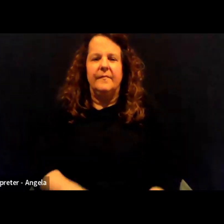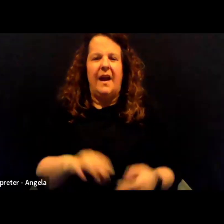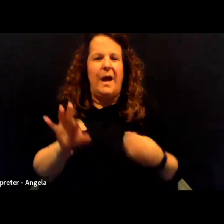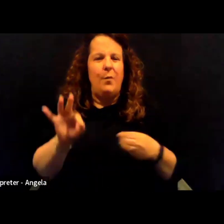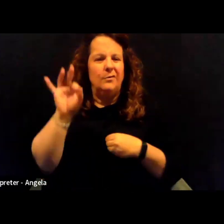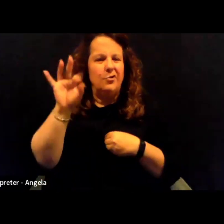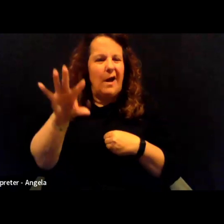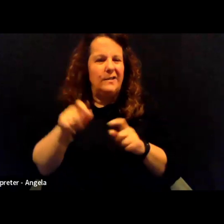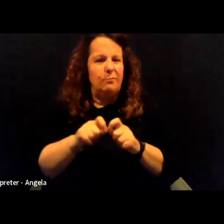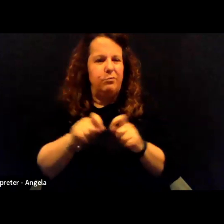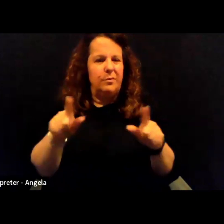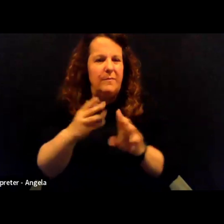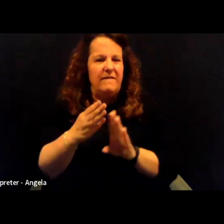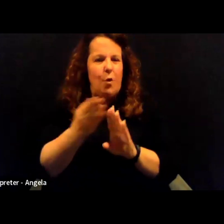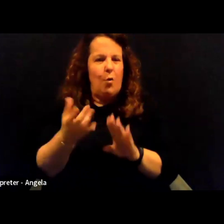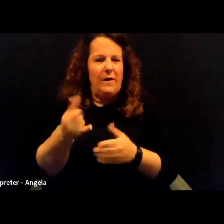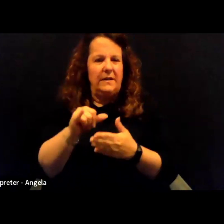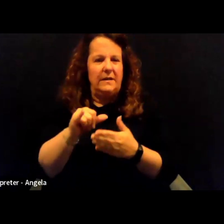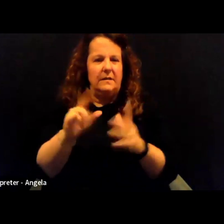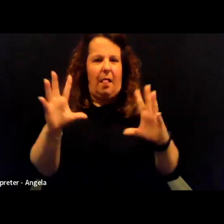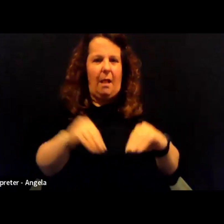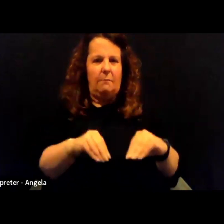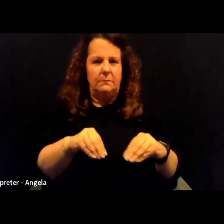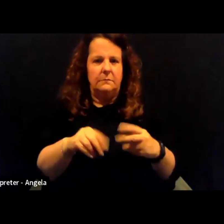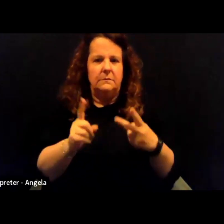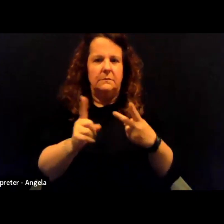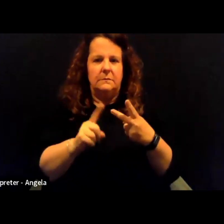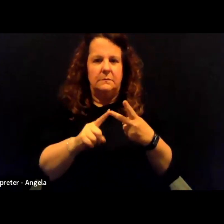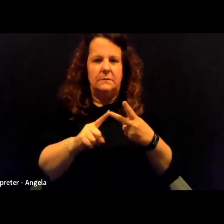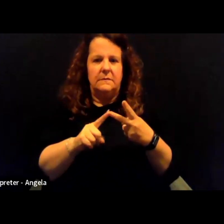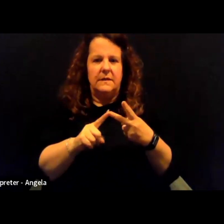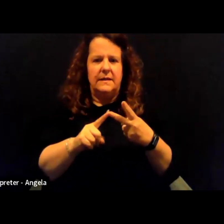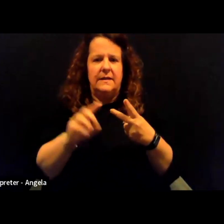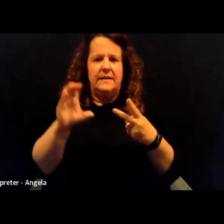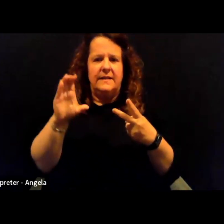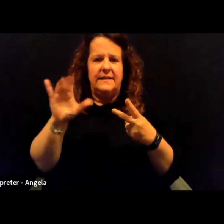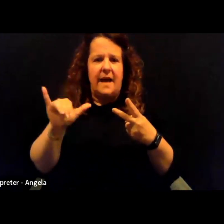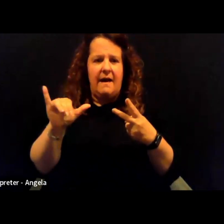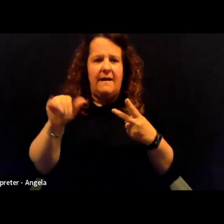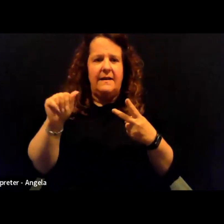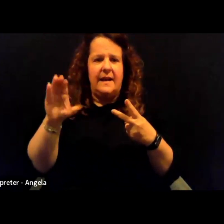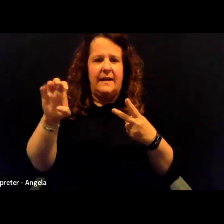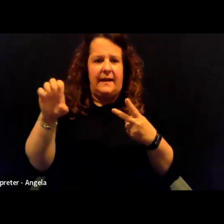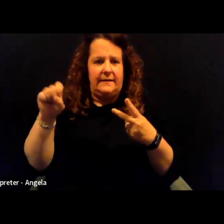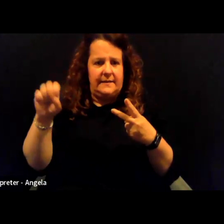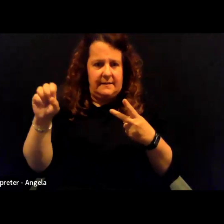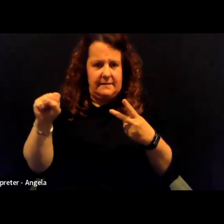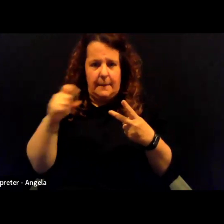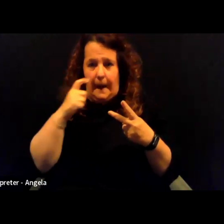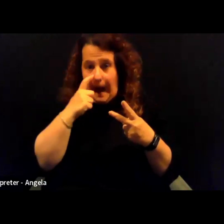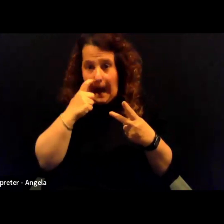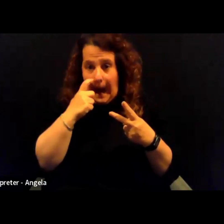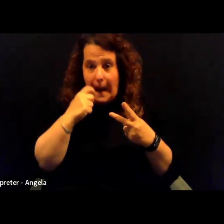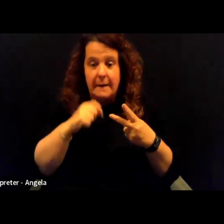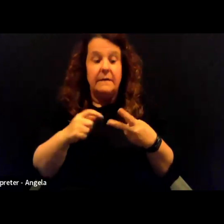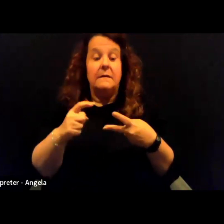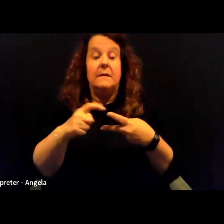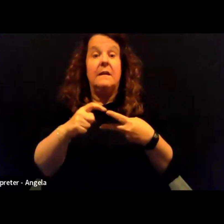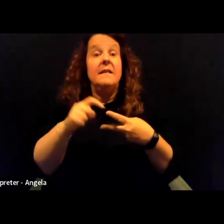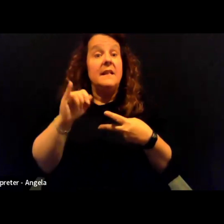out before we get off the call. And then there's SciAccess. And the, the Island Conference is a really good